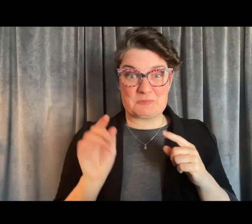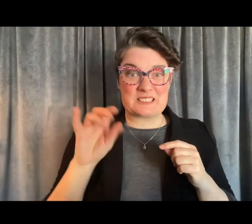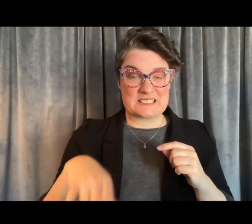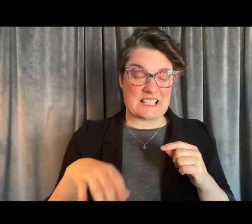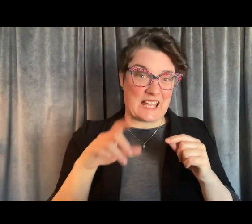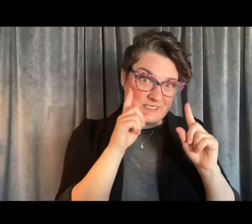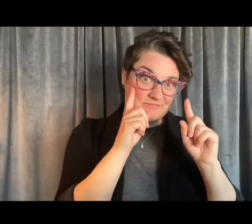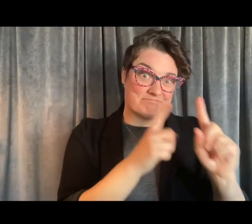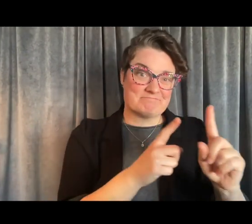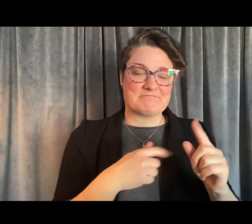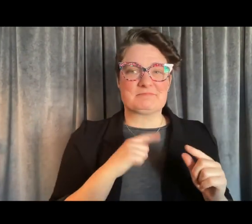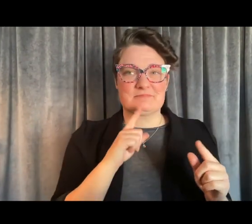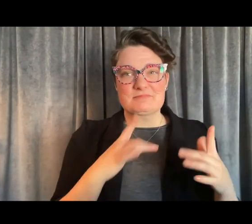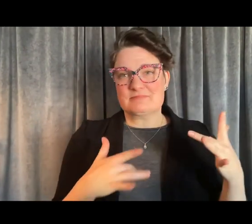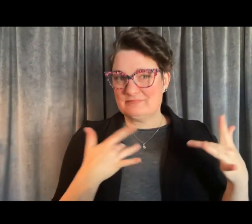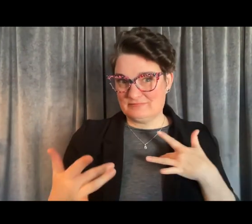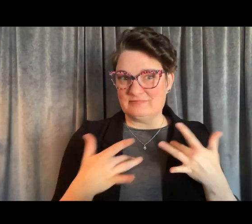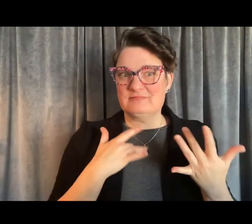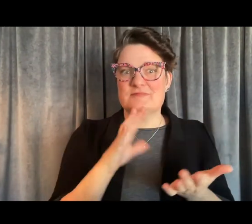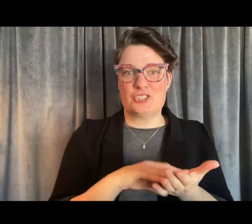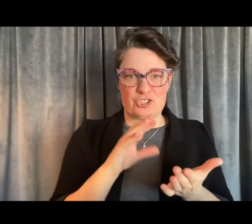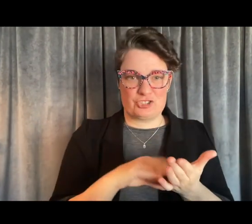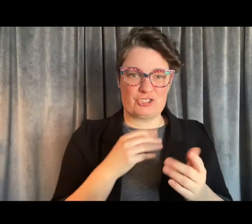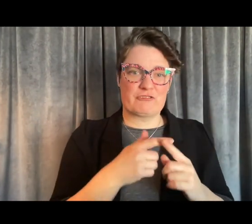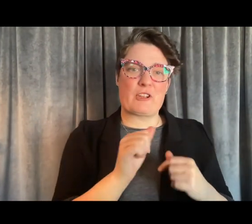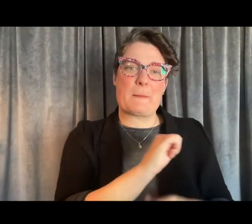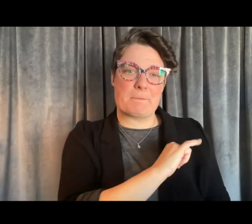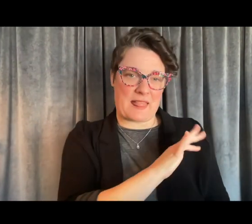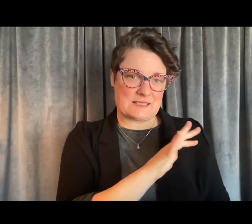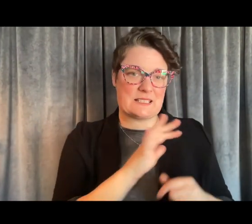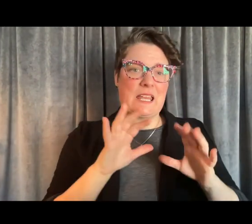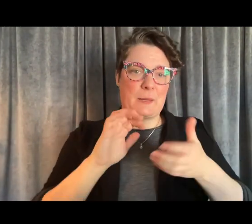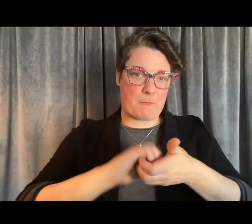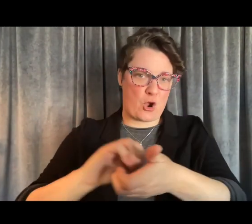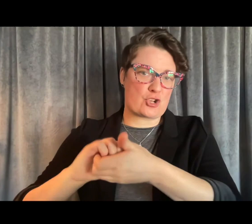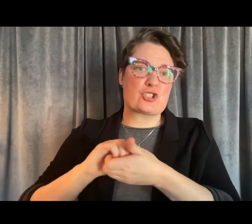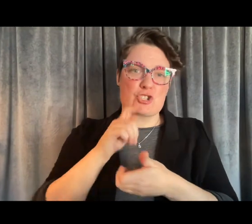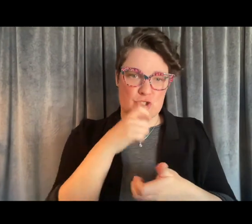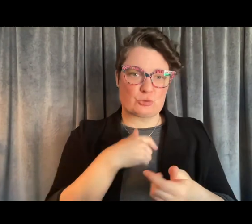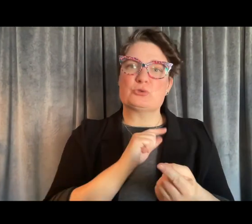And yeah, I'm very excited to, learn from the Palestinian partners that, I've met